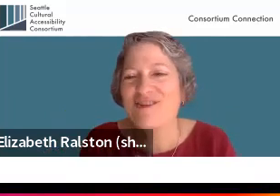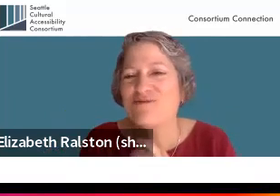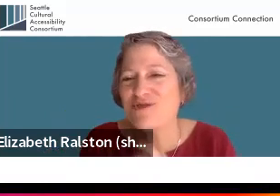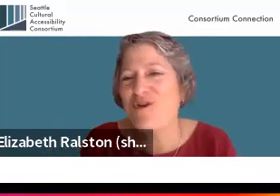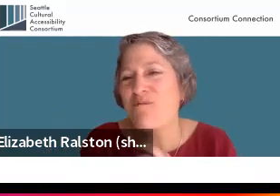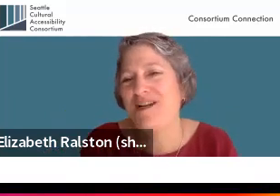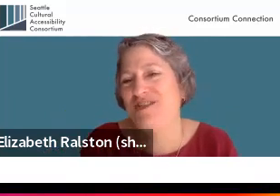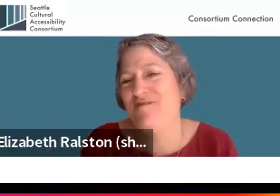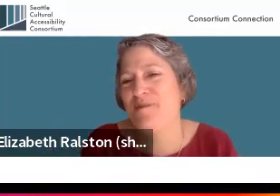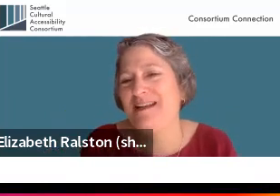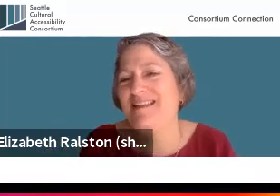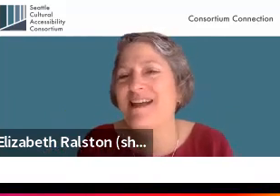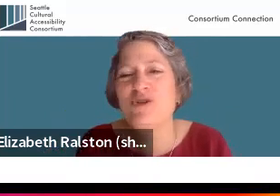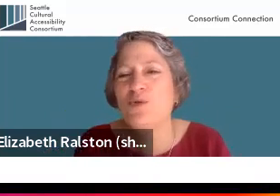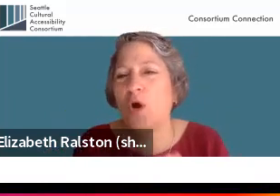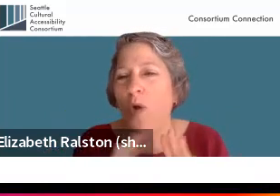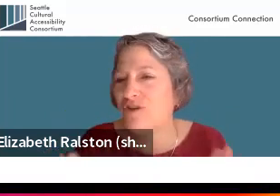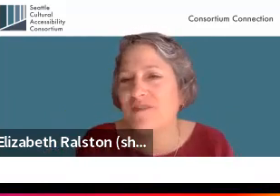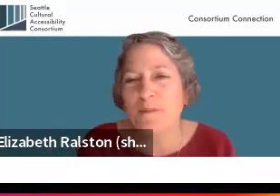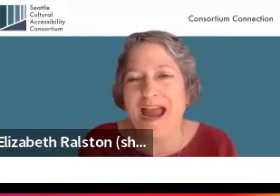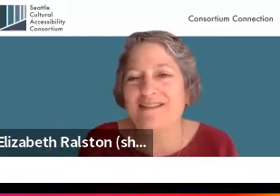Thank you so much everybody. Thank you to our wonderful panelists.